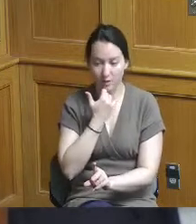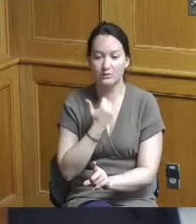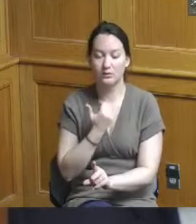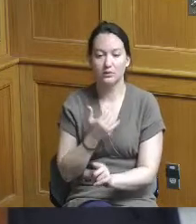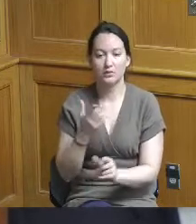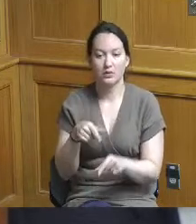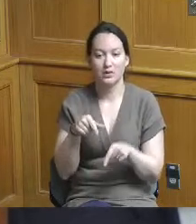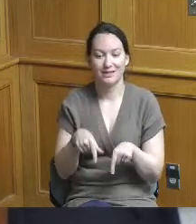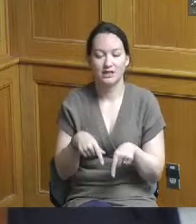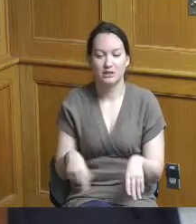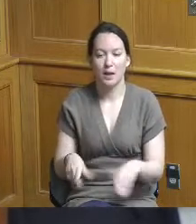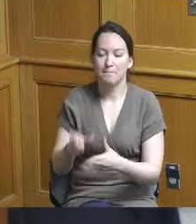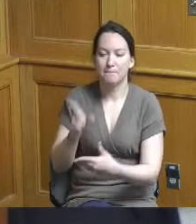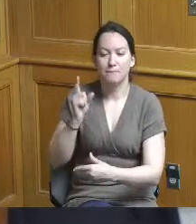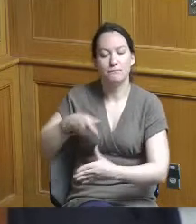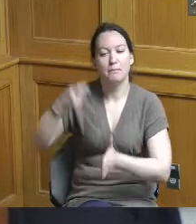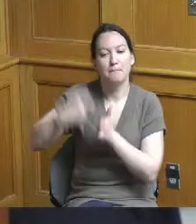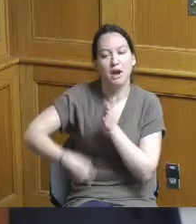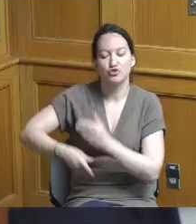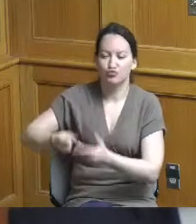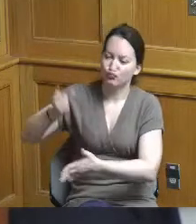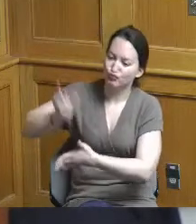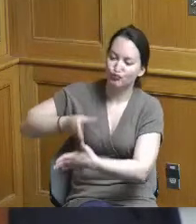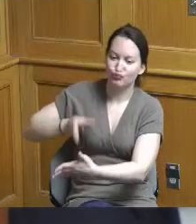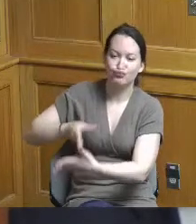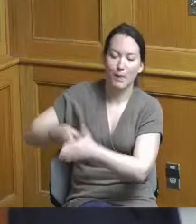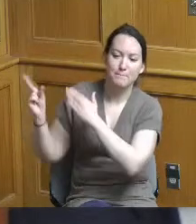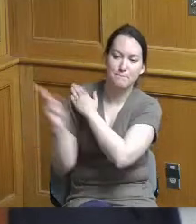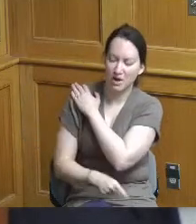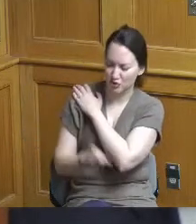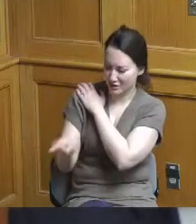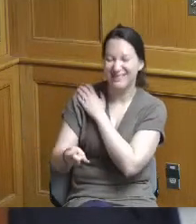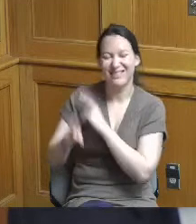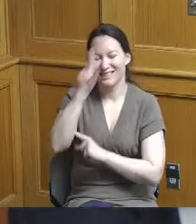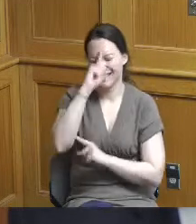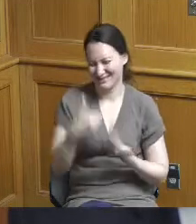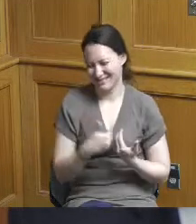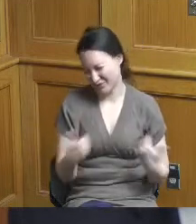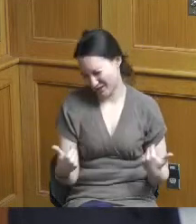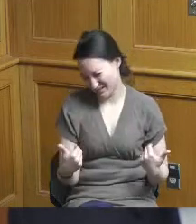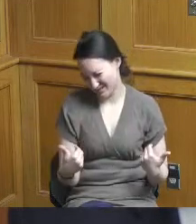this was a punitive judgment I think that might be a separate conversation but this in fact was